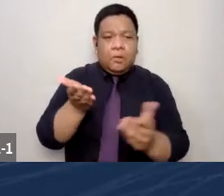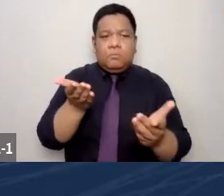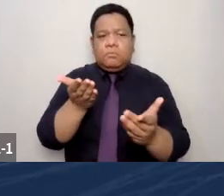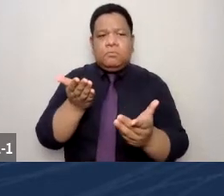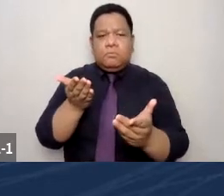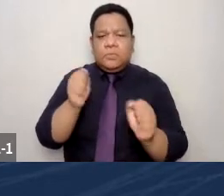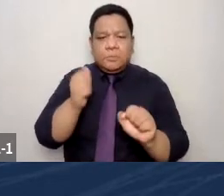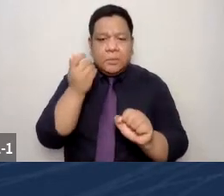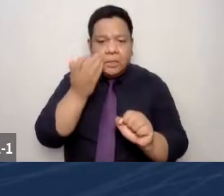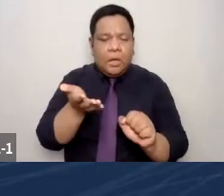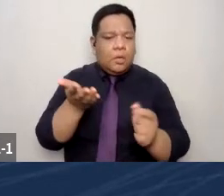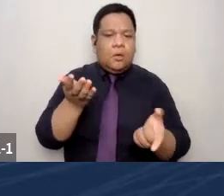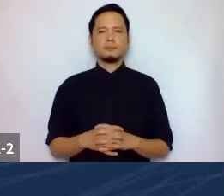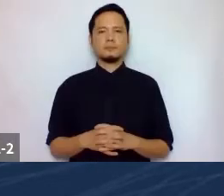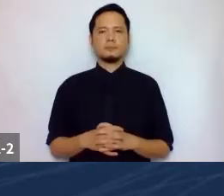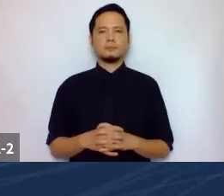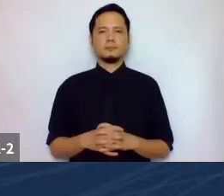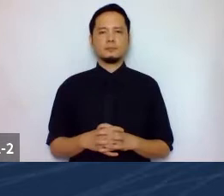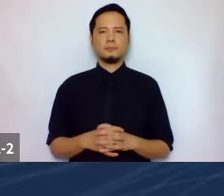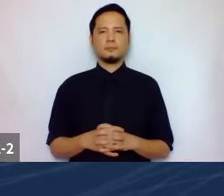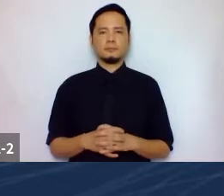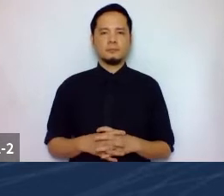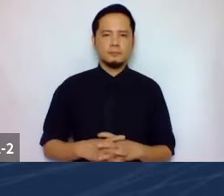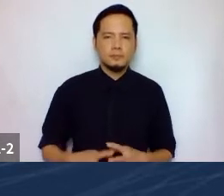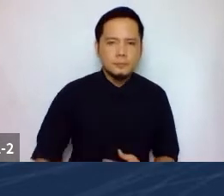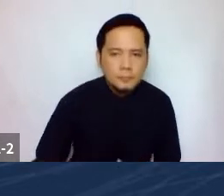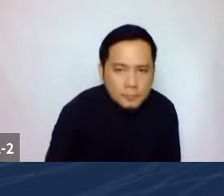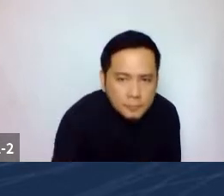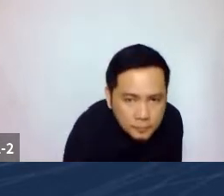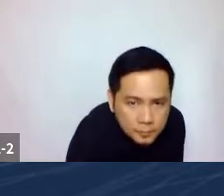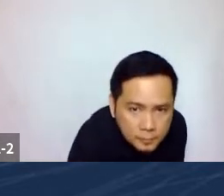So let’s prioritize them and it would be faster in mega vaccination sites.